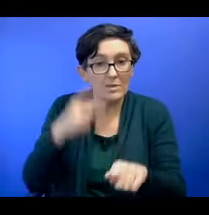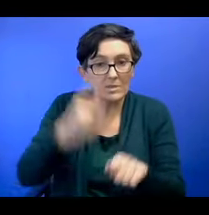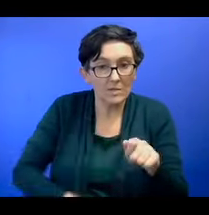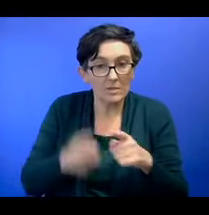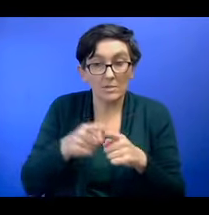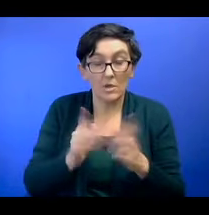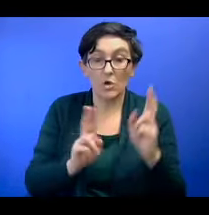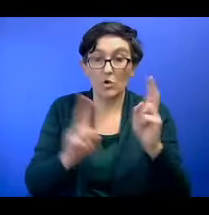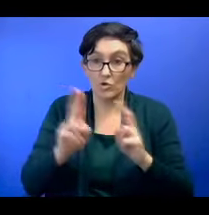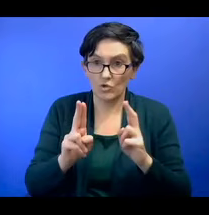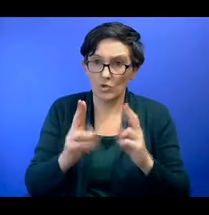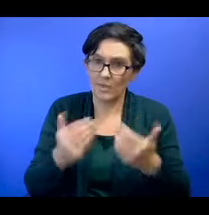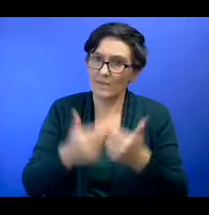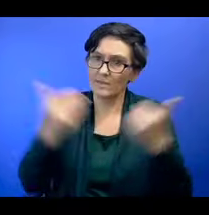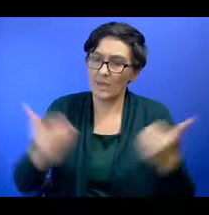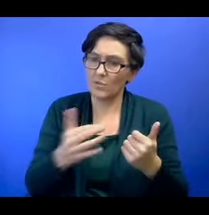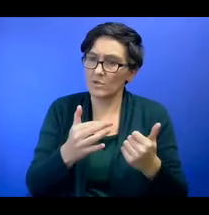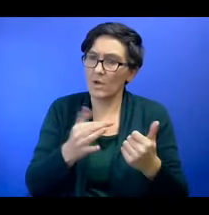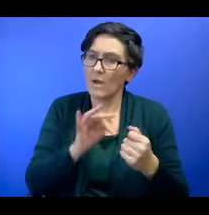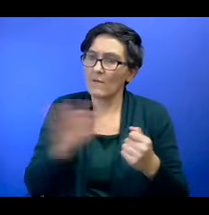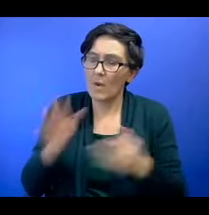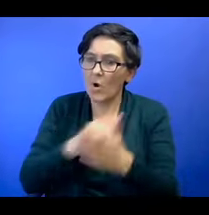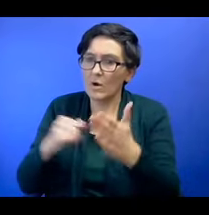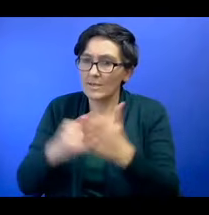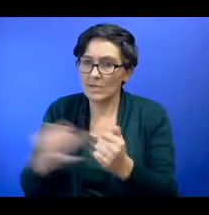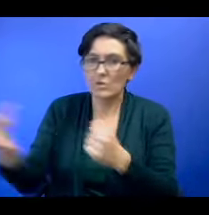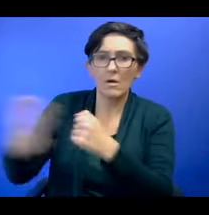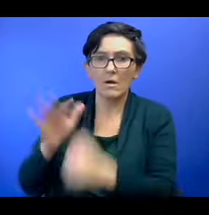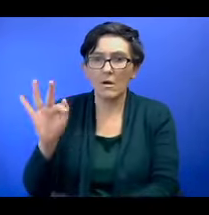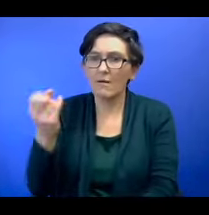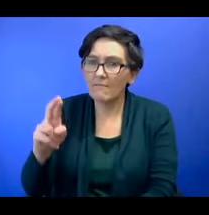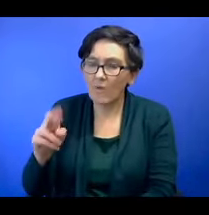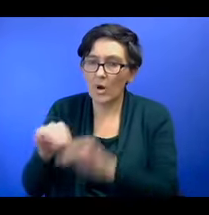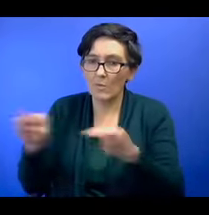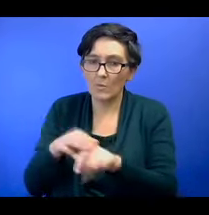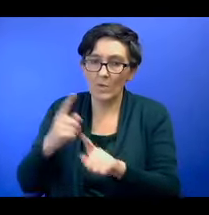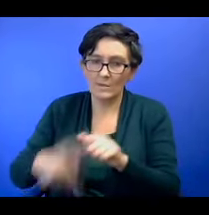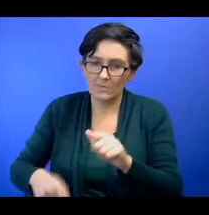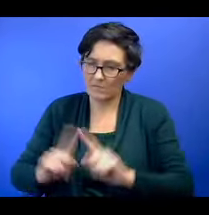should be distinguished from organizations *for* persons with disabilities.